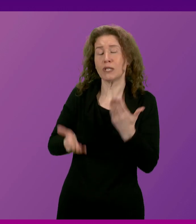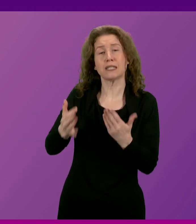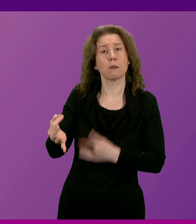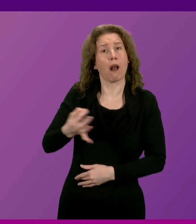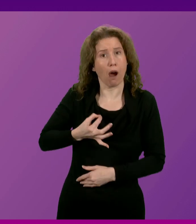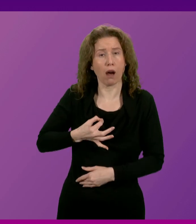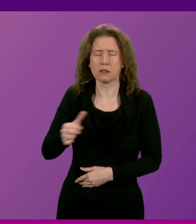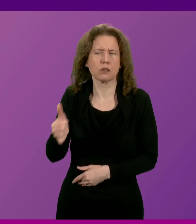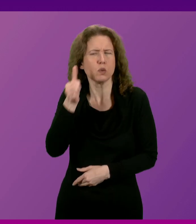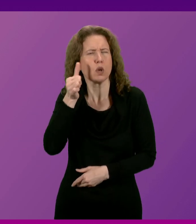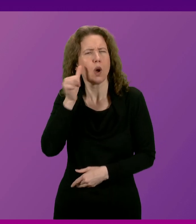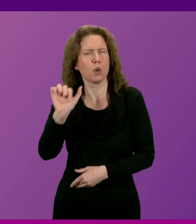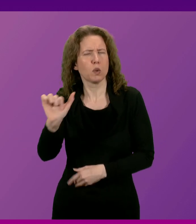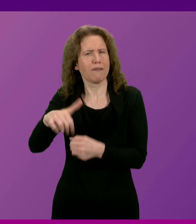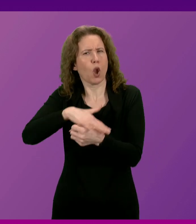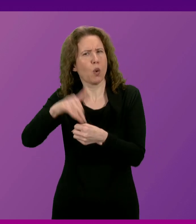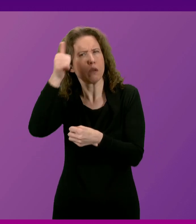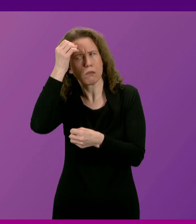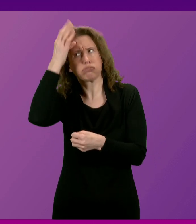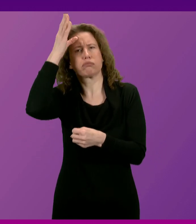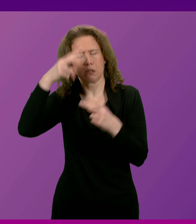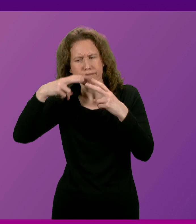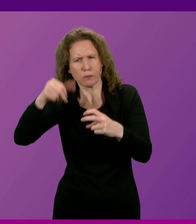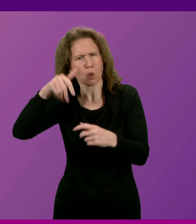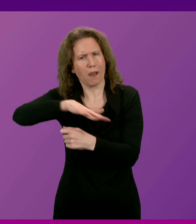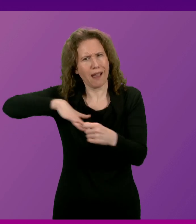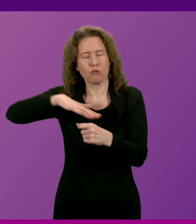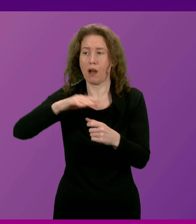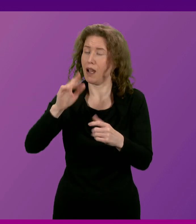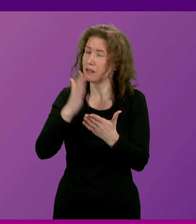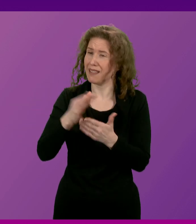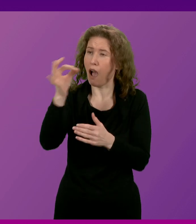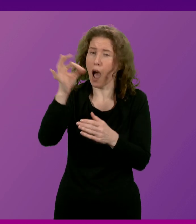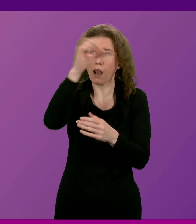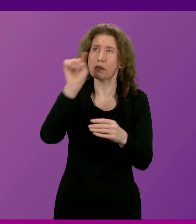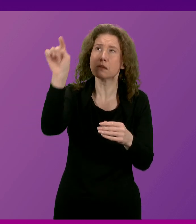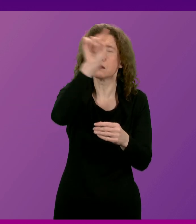his extensive local knowledge, and particularly given the uniqueness of the islands’ situations,